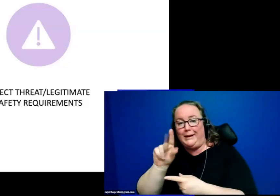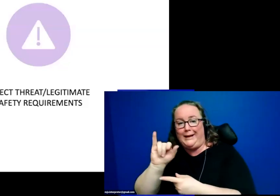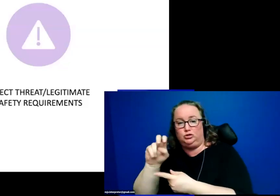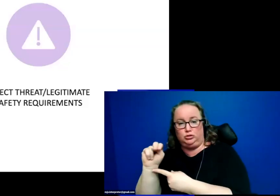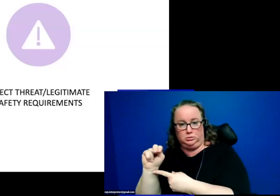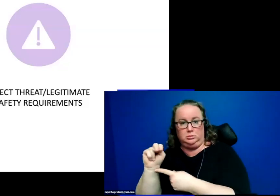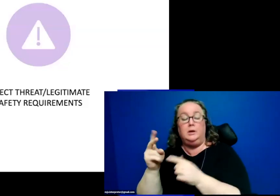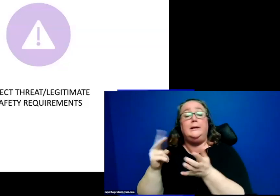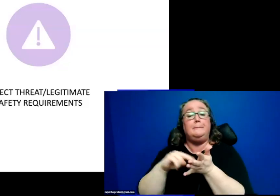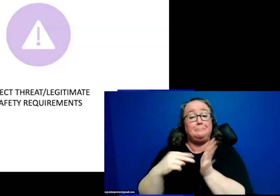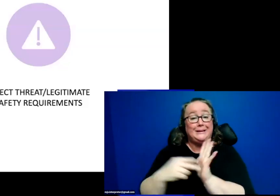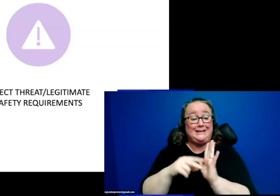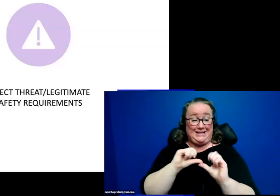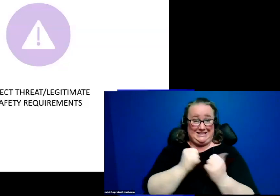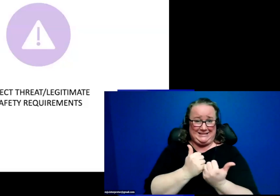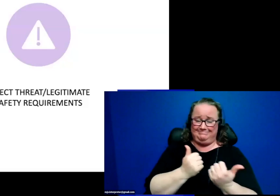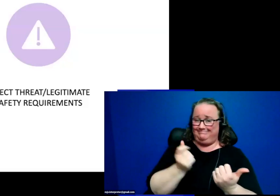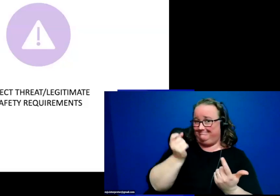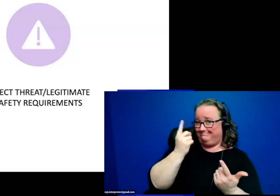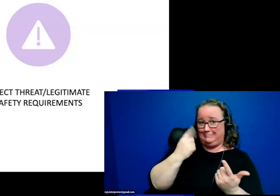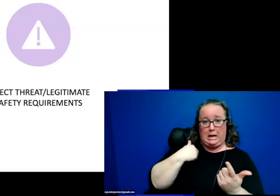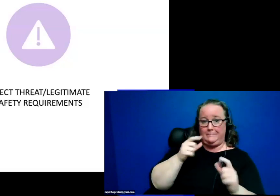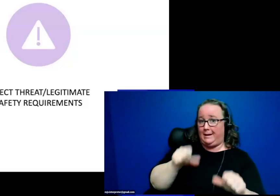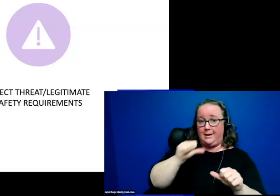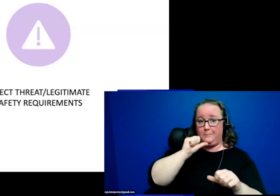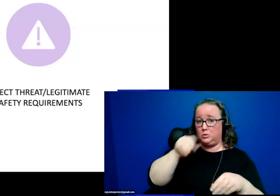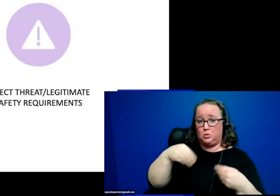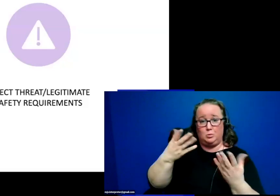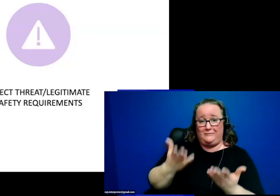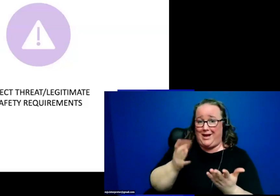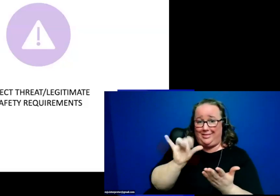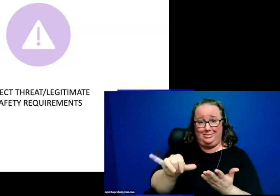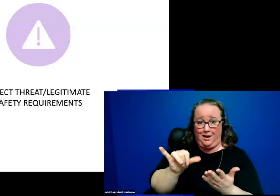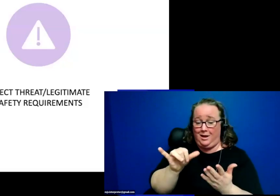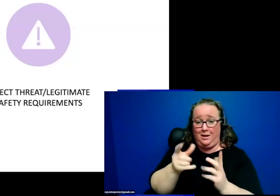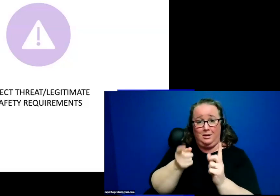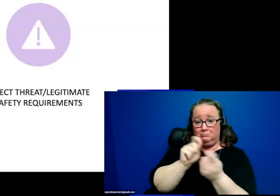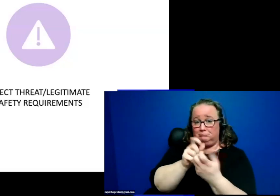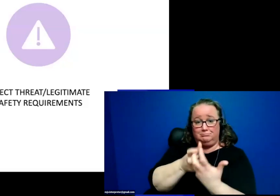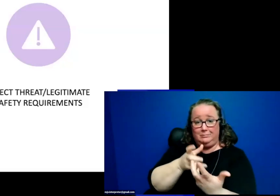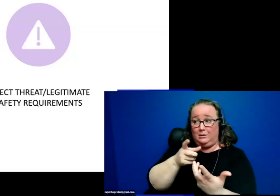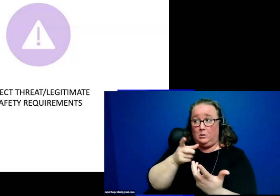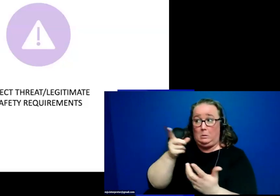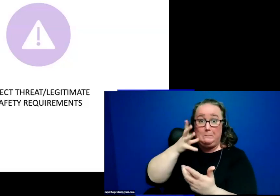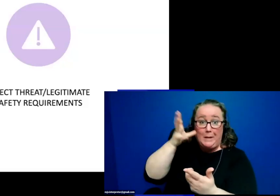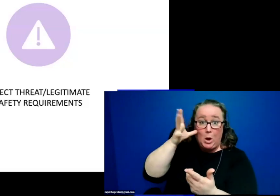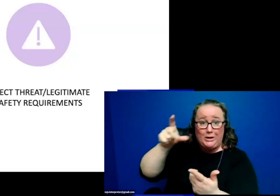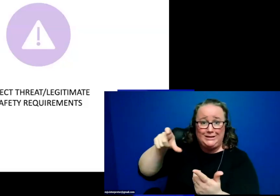I can't provide that modification that the parent is asking for because it would fundamentally alter it would